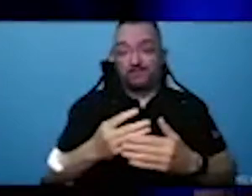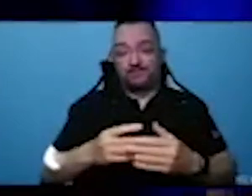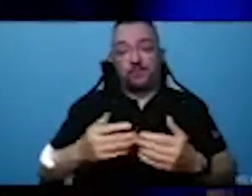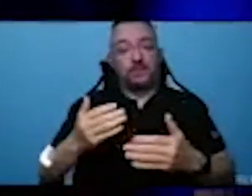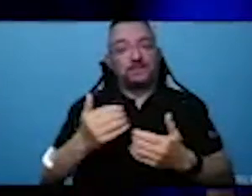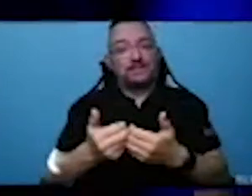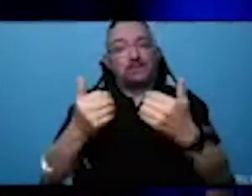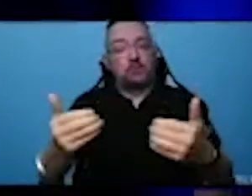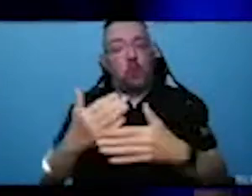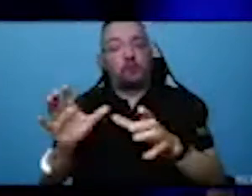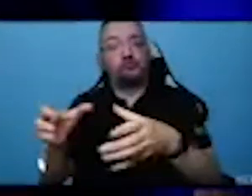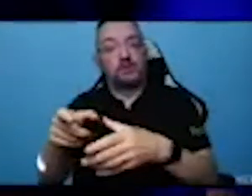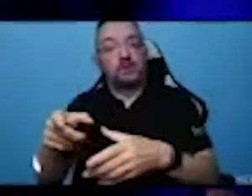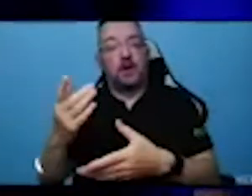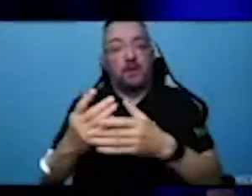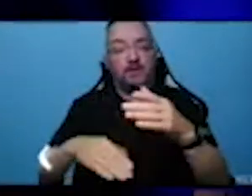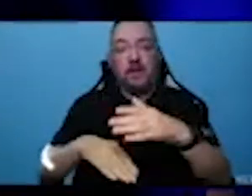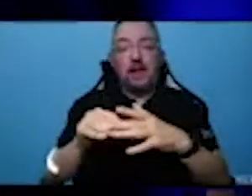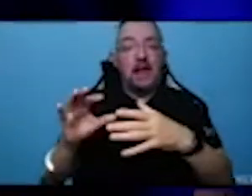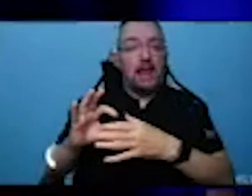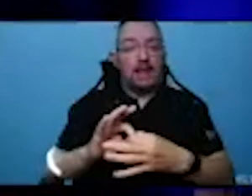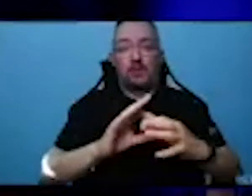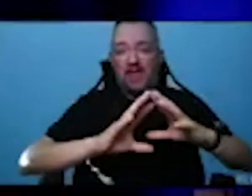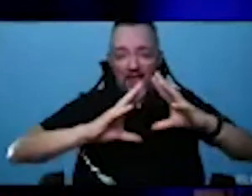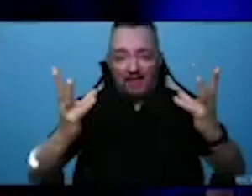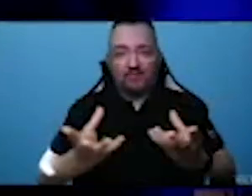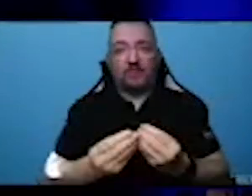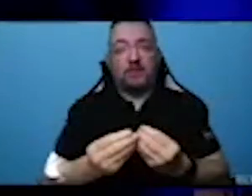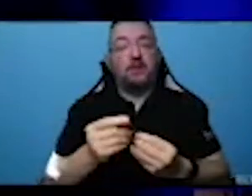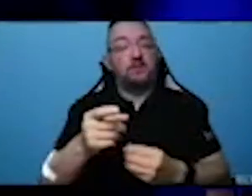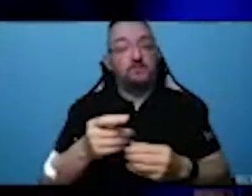has been discussed so far because without public participation, the public health